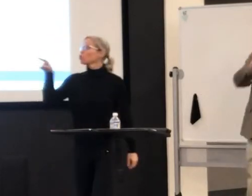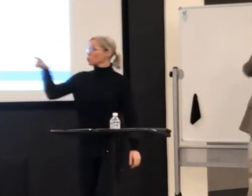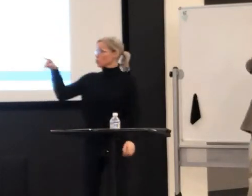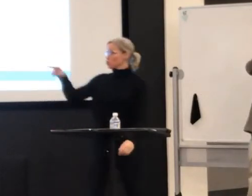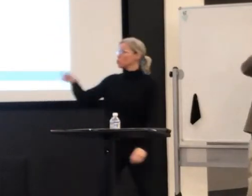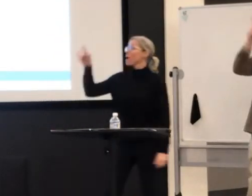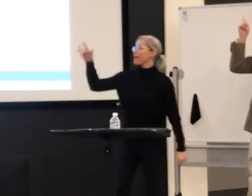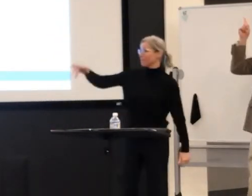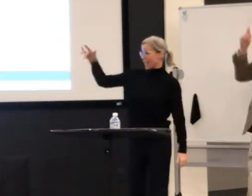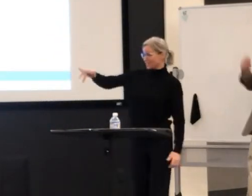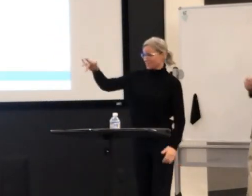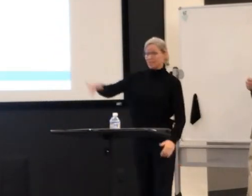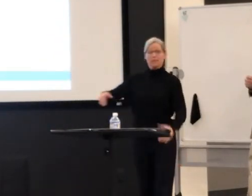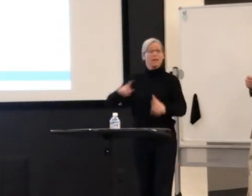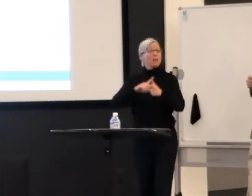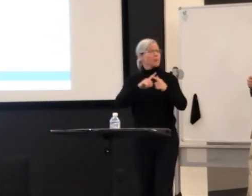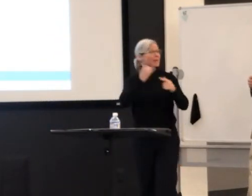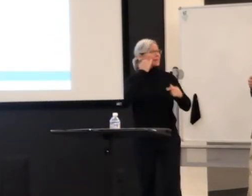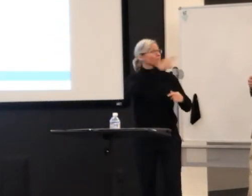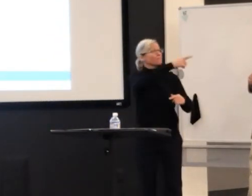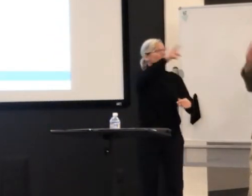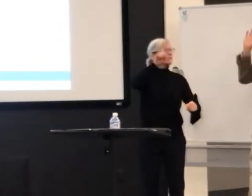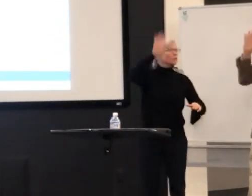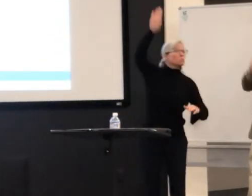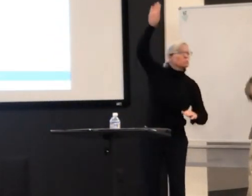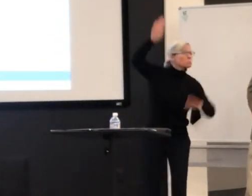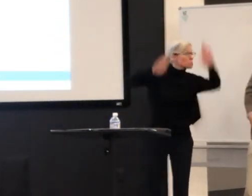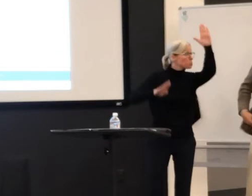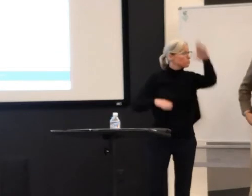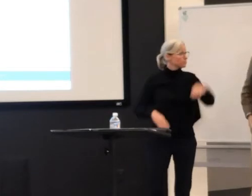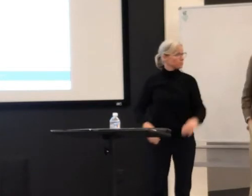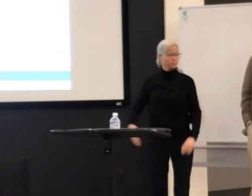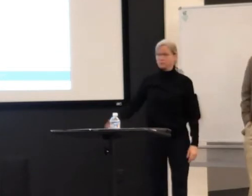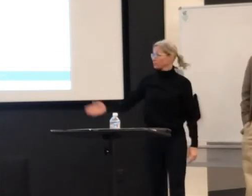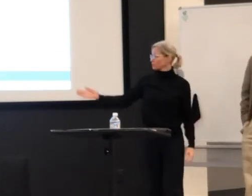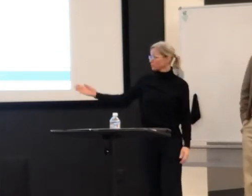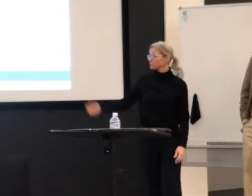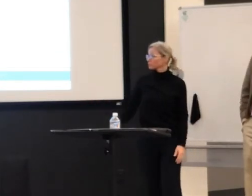if people have questions that pop up, they'll do it based on what's on the slides.